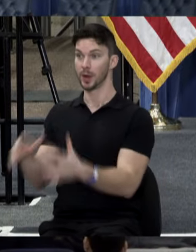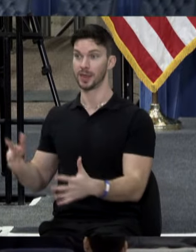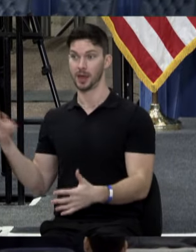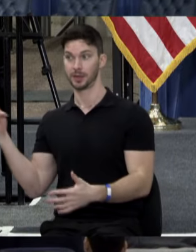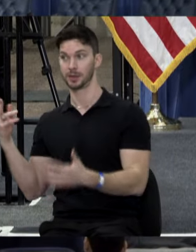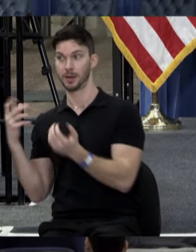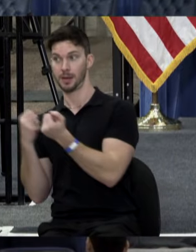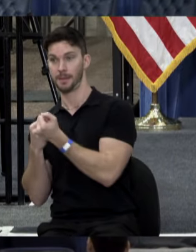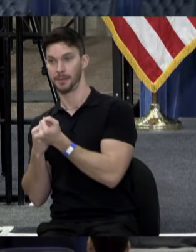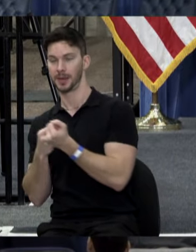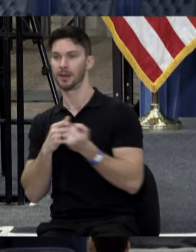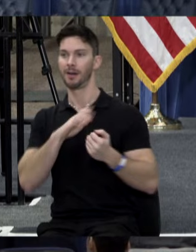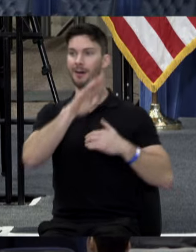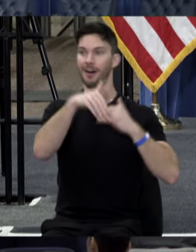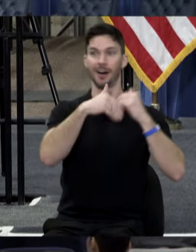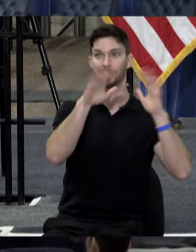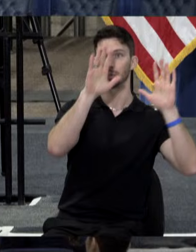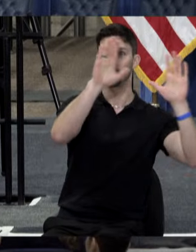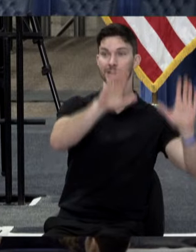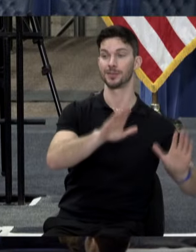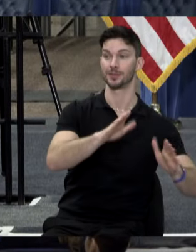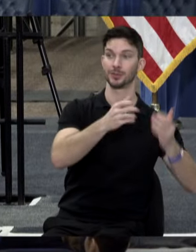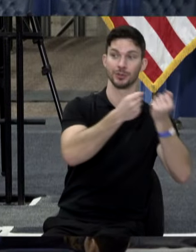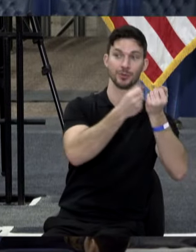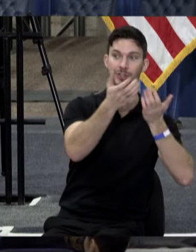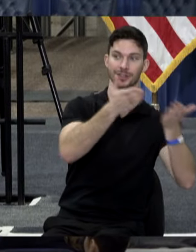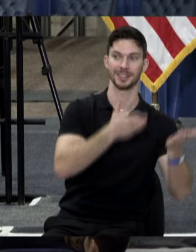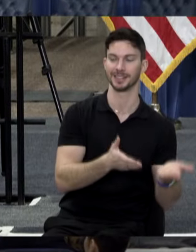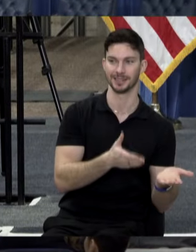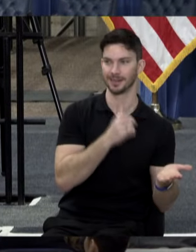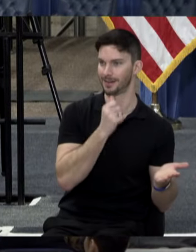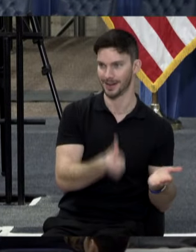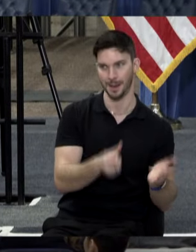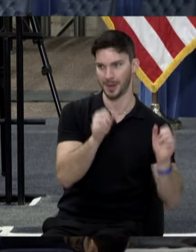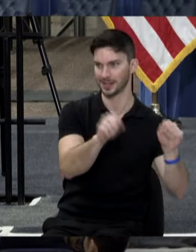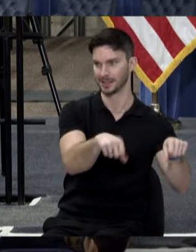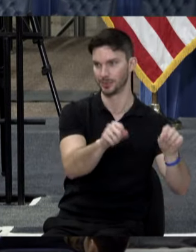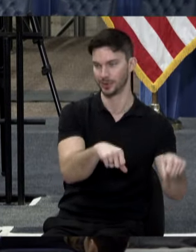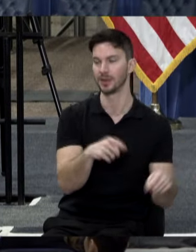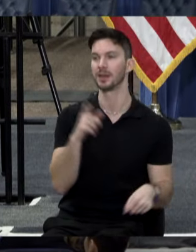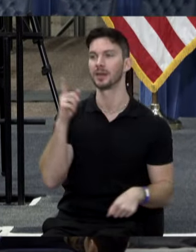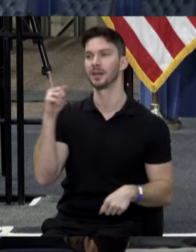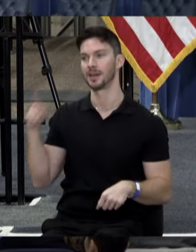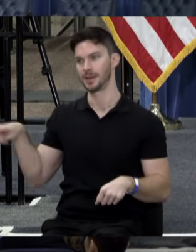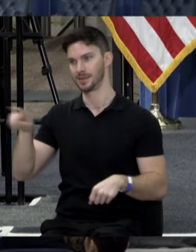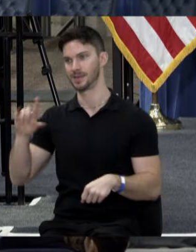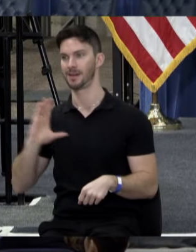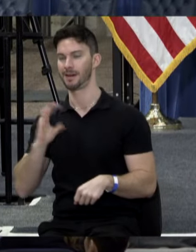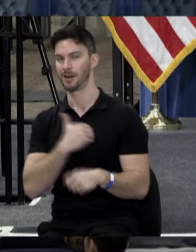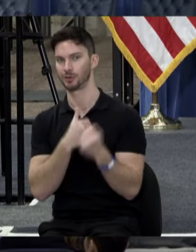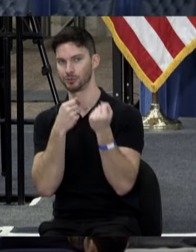services would not be possible. They are our supporters. They make it possible for